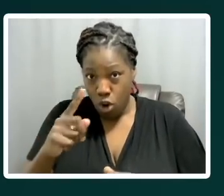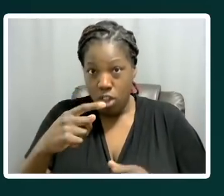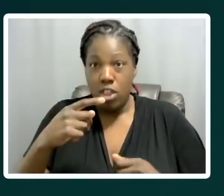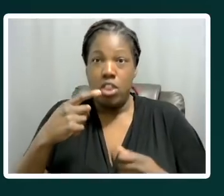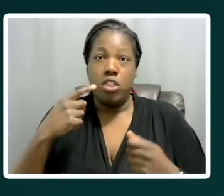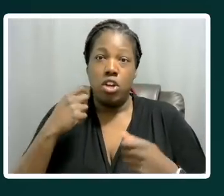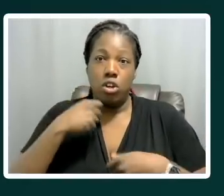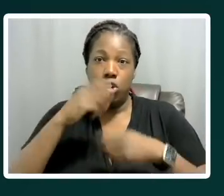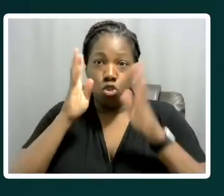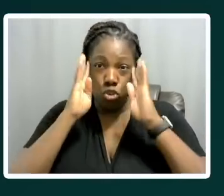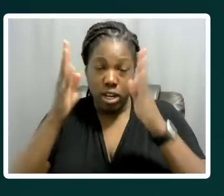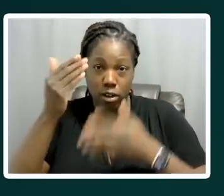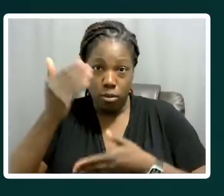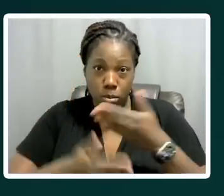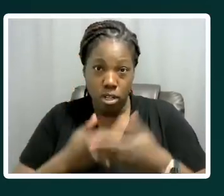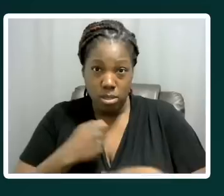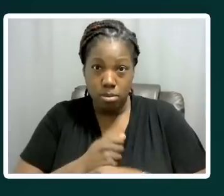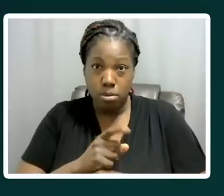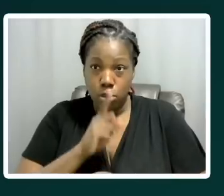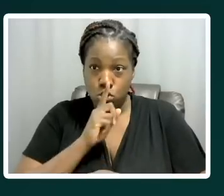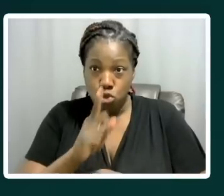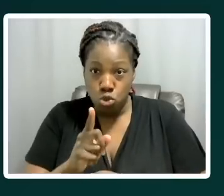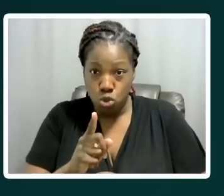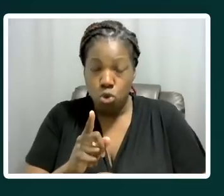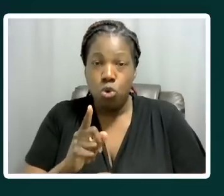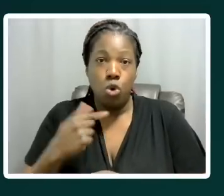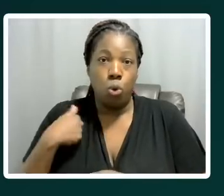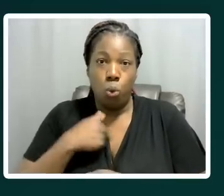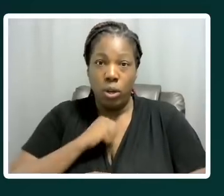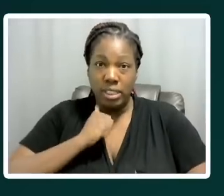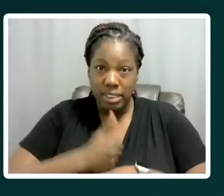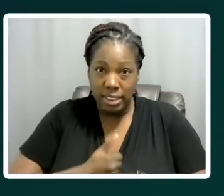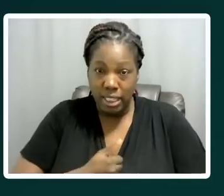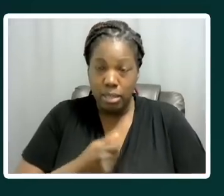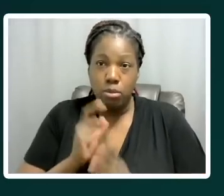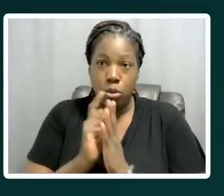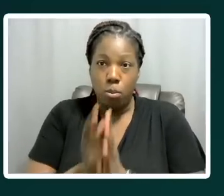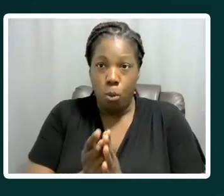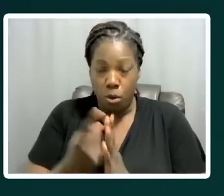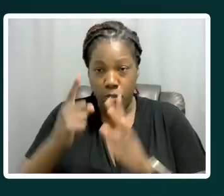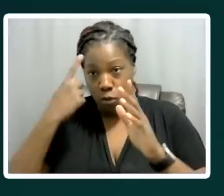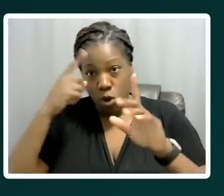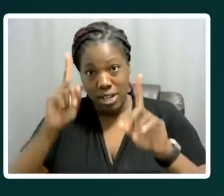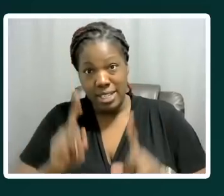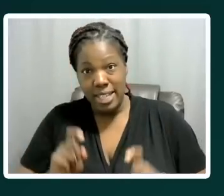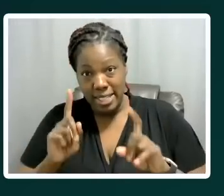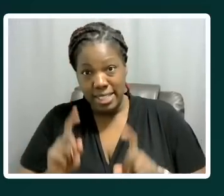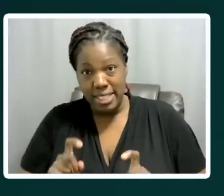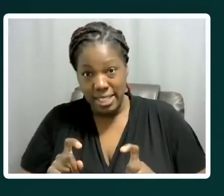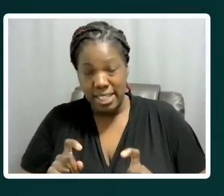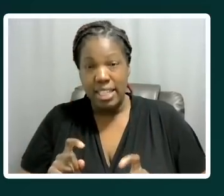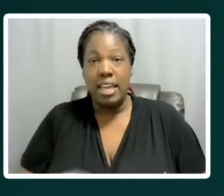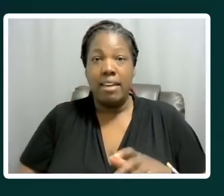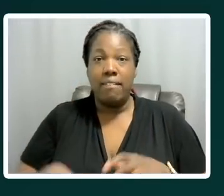So here we make sure we set up the moments for playtesting and find the problems in the